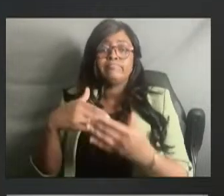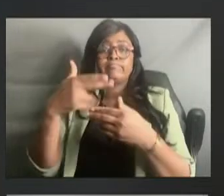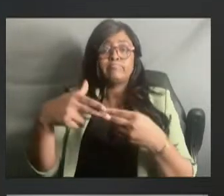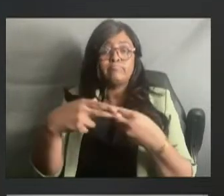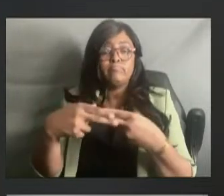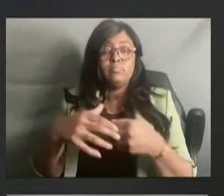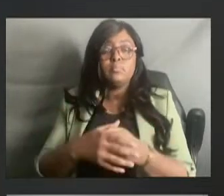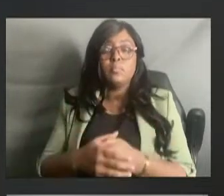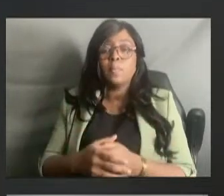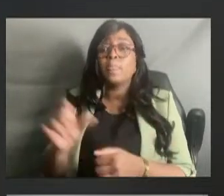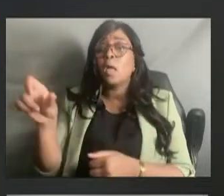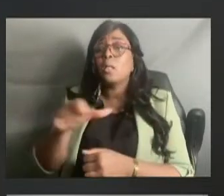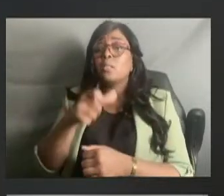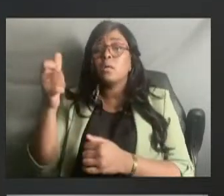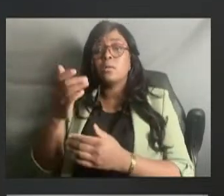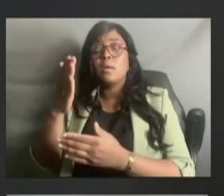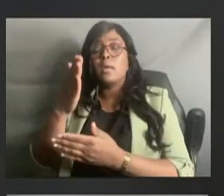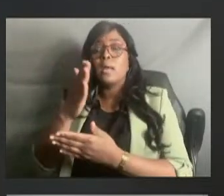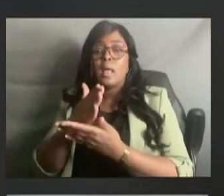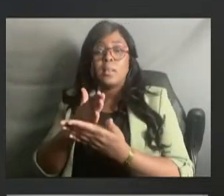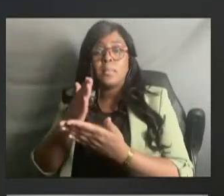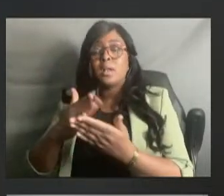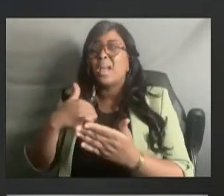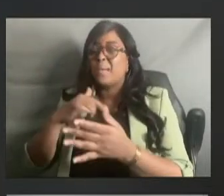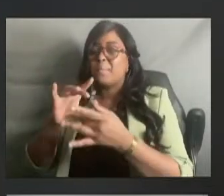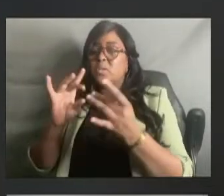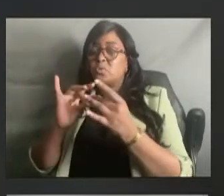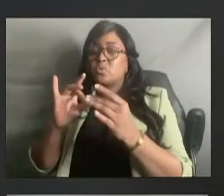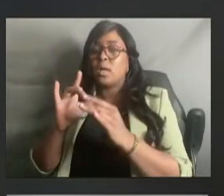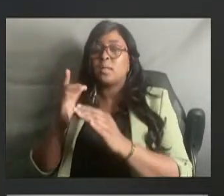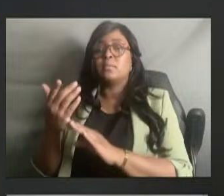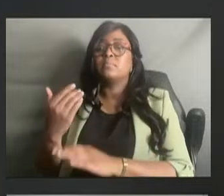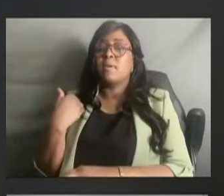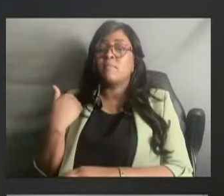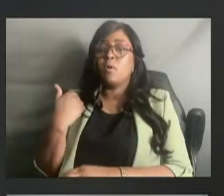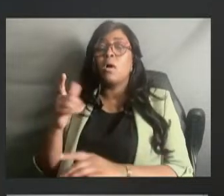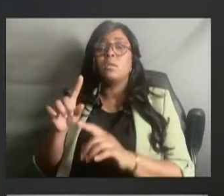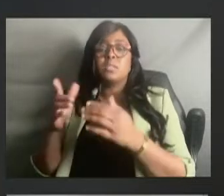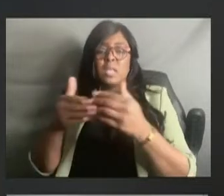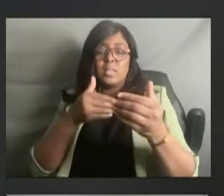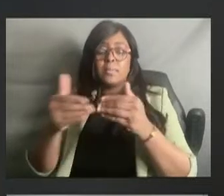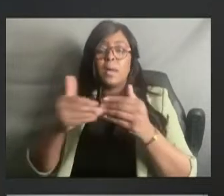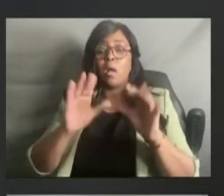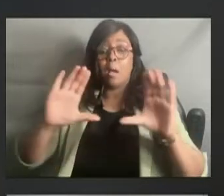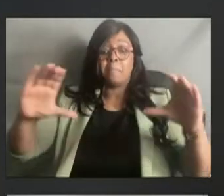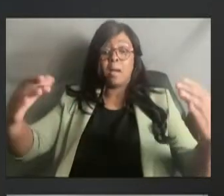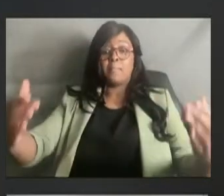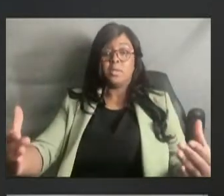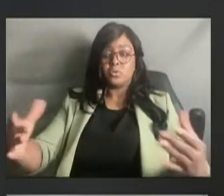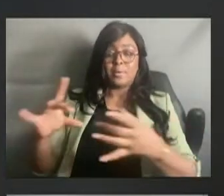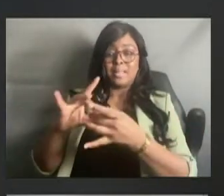to evolve to go along with that next slide. Another element, and